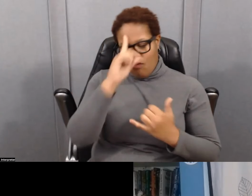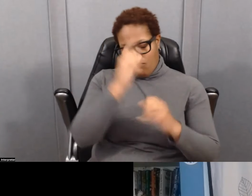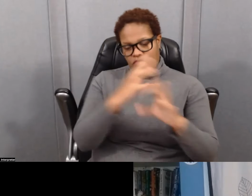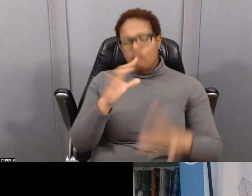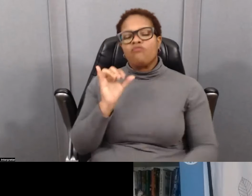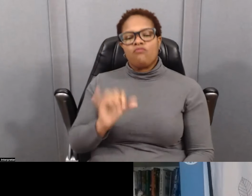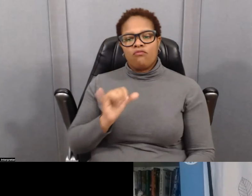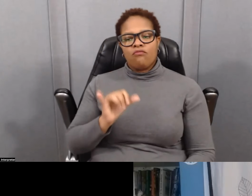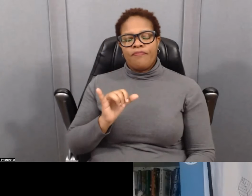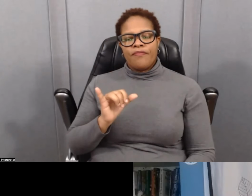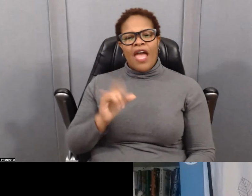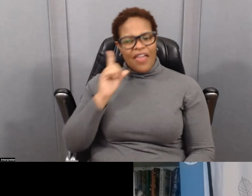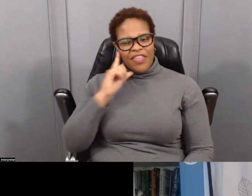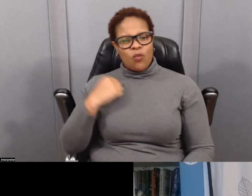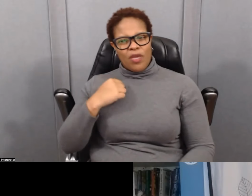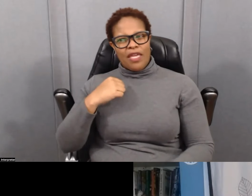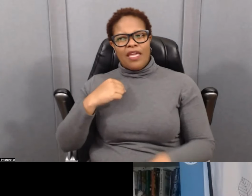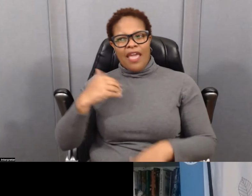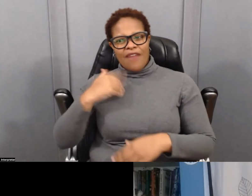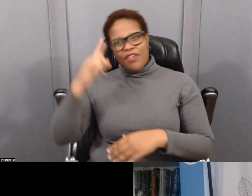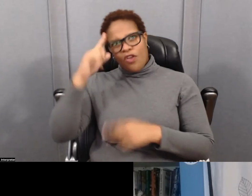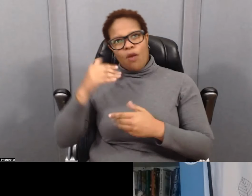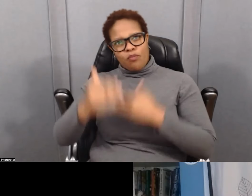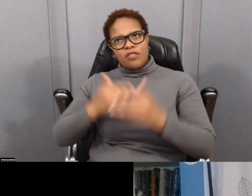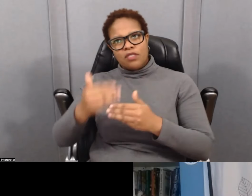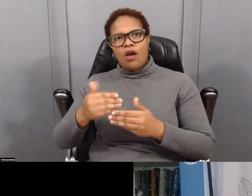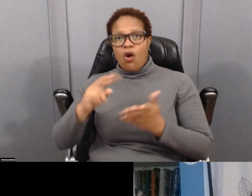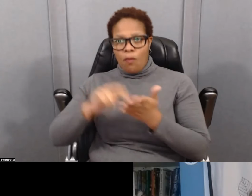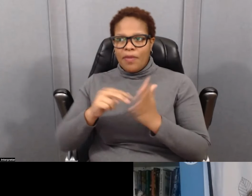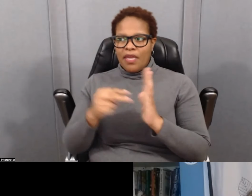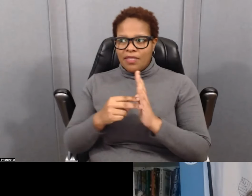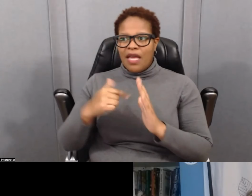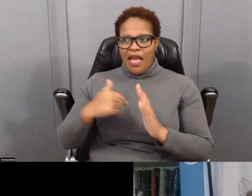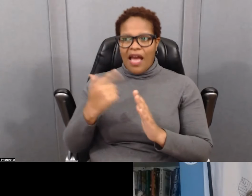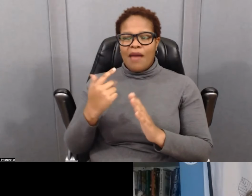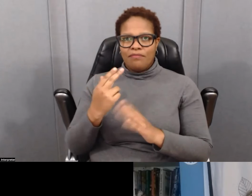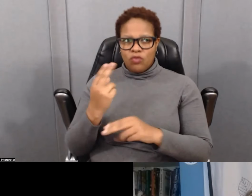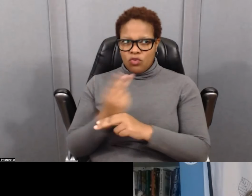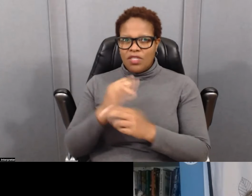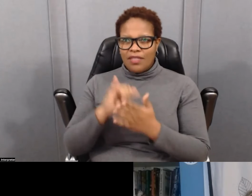that that means that I am using that information in a certain way.